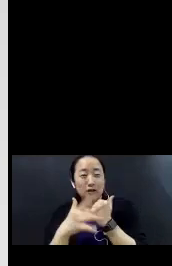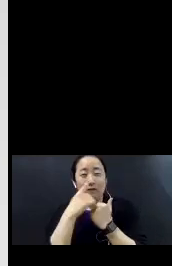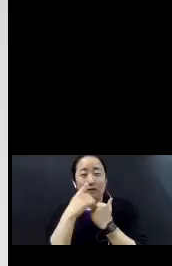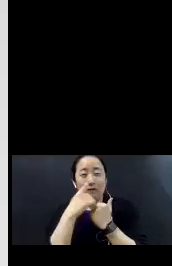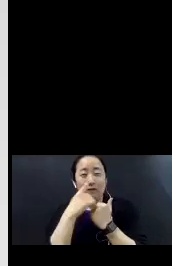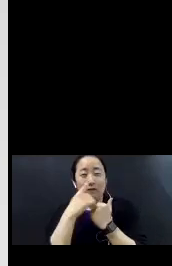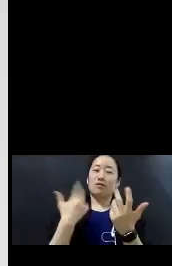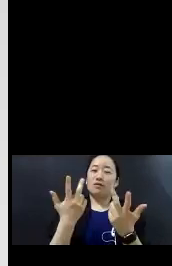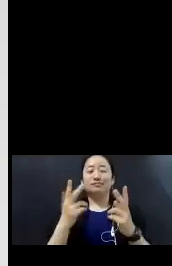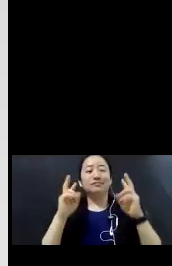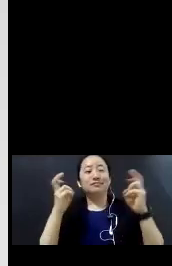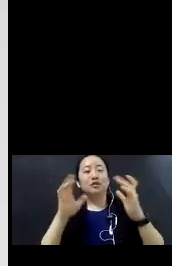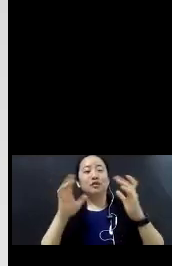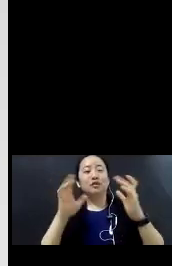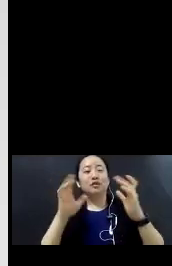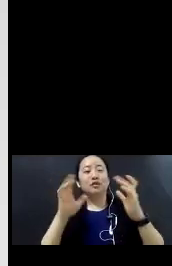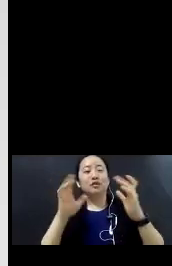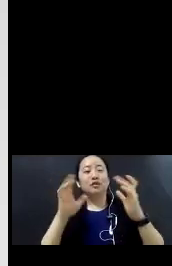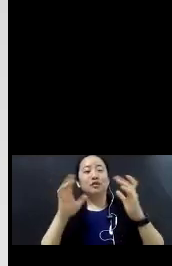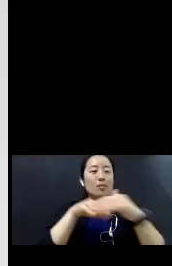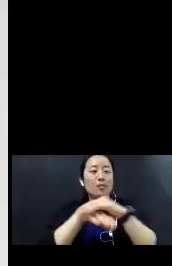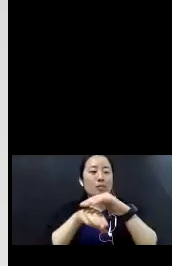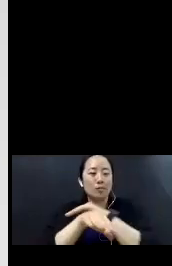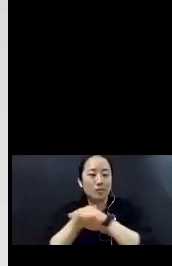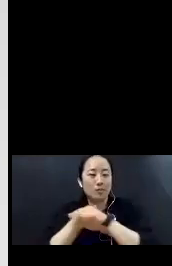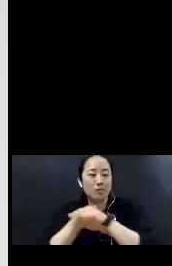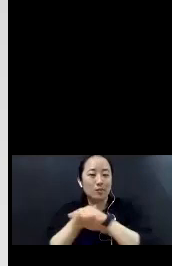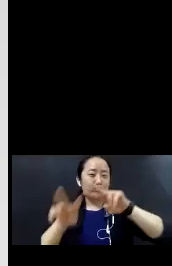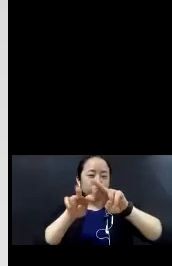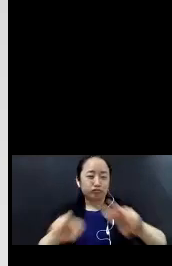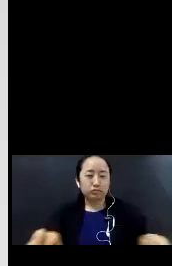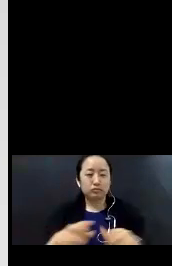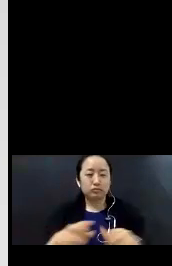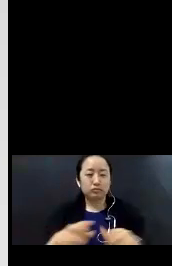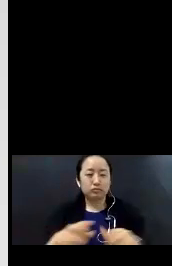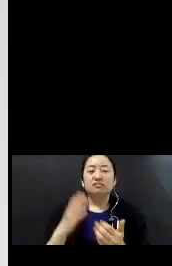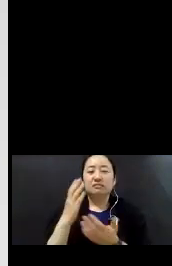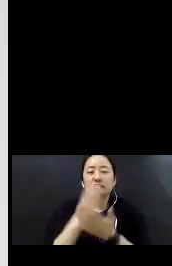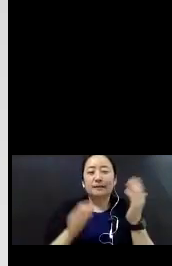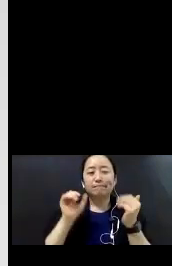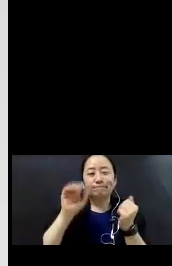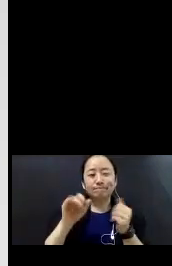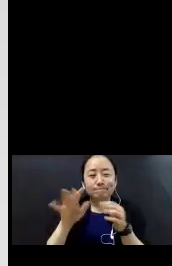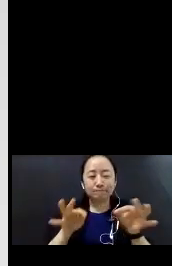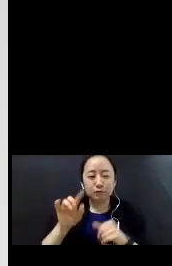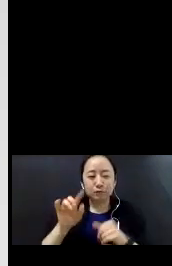JUST A LITTLE BIT OF HOUSEKEEPING. ALL OF OUR TRAININGS ARE RECORDED AND WILL BE